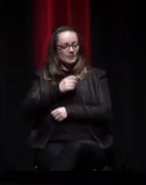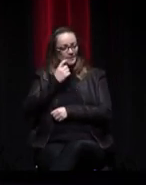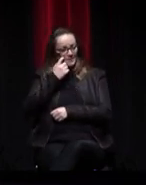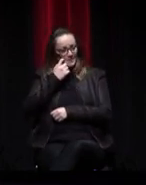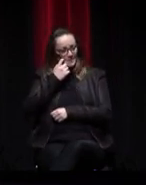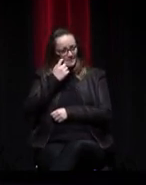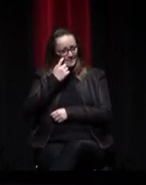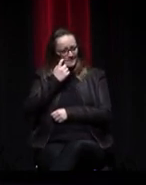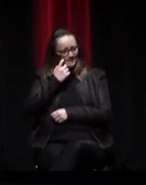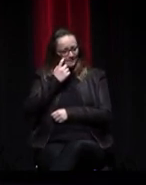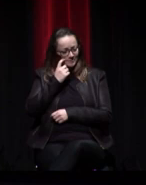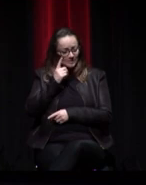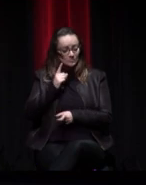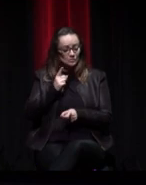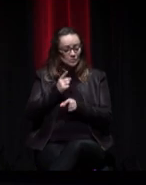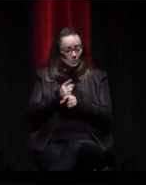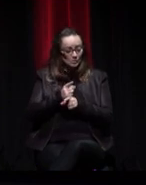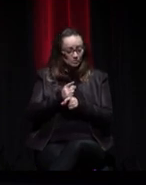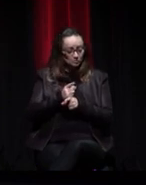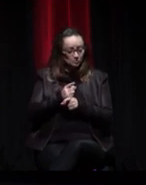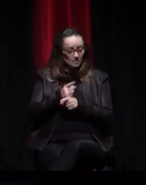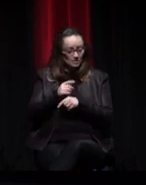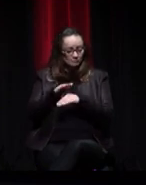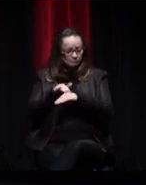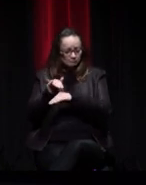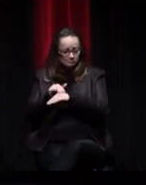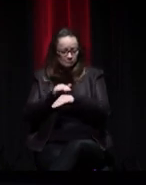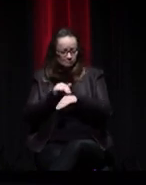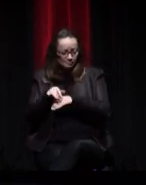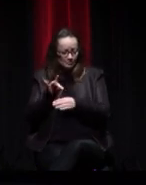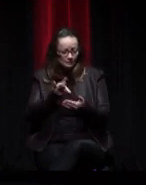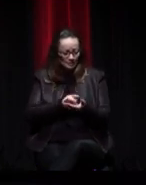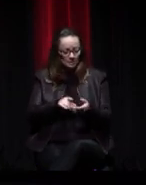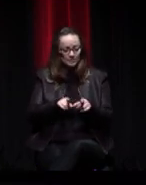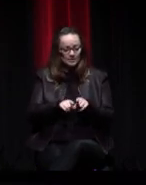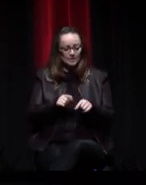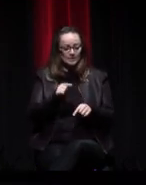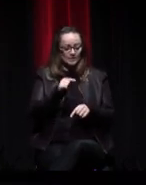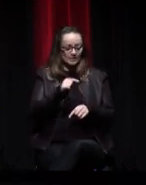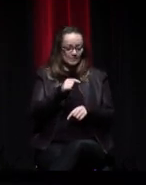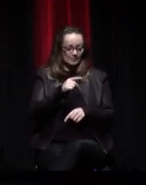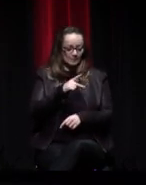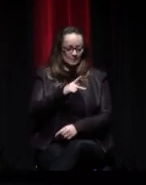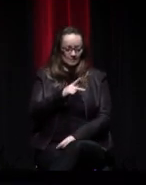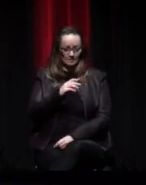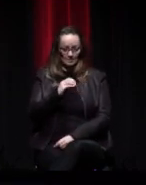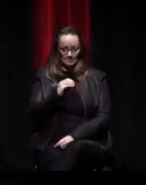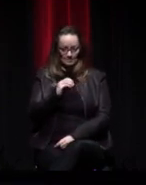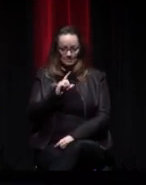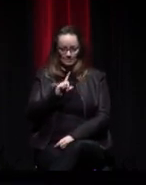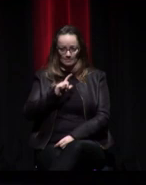We can already find calling to the facts both in Plato's Politeia, in Plato's Republic,